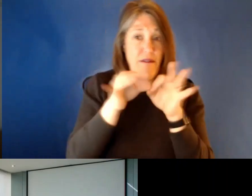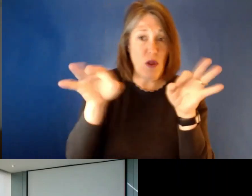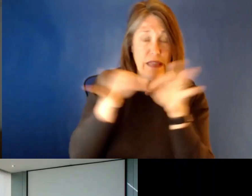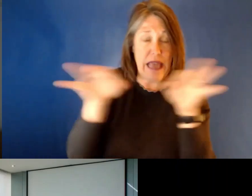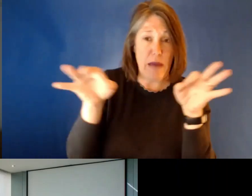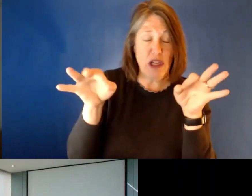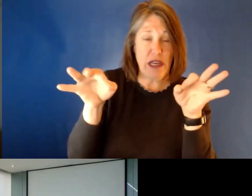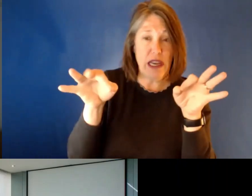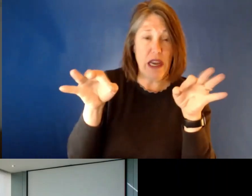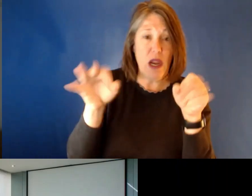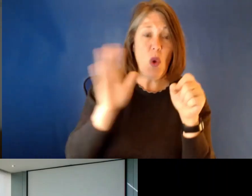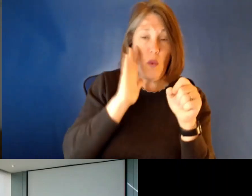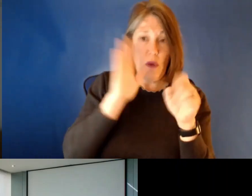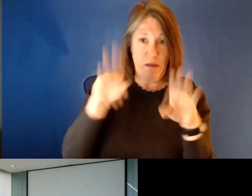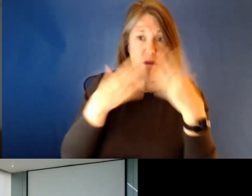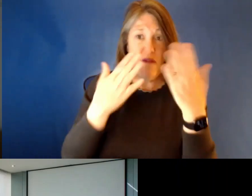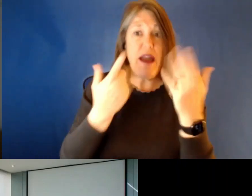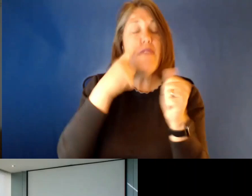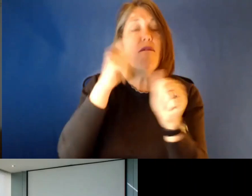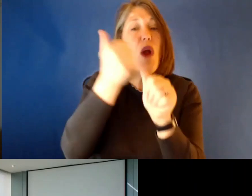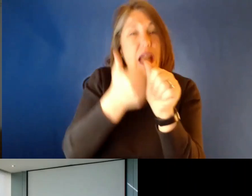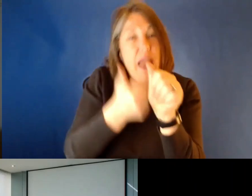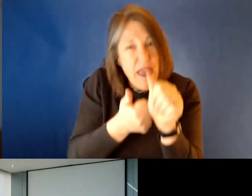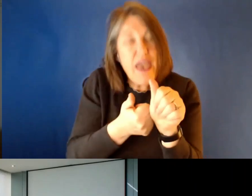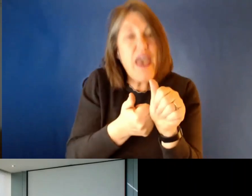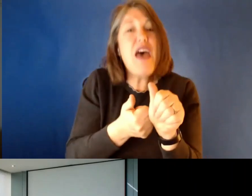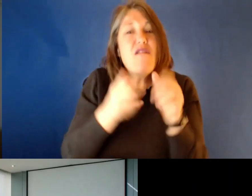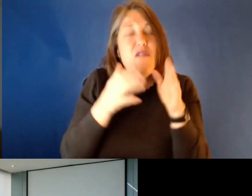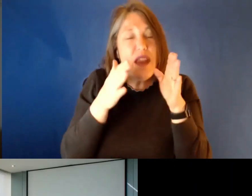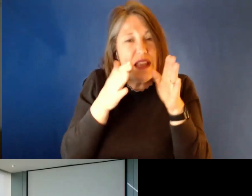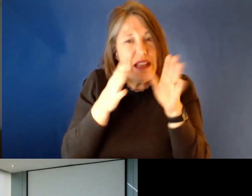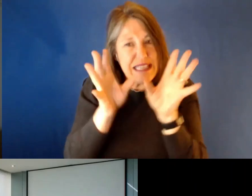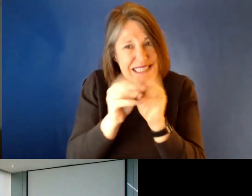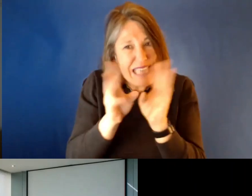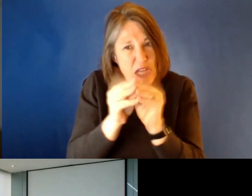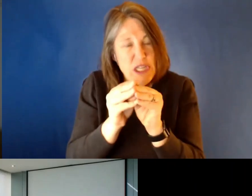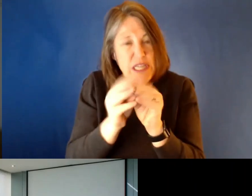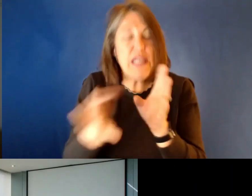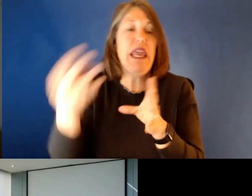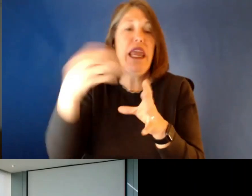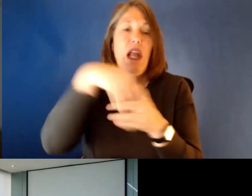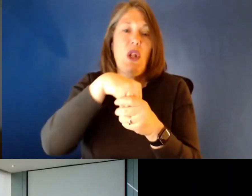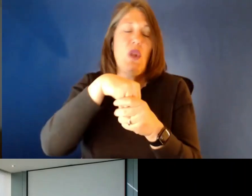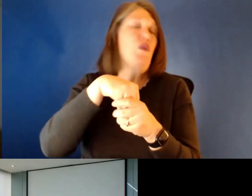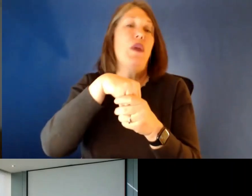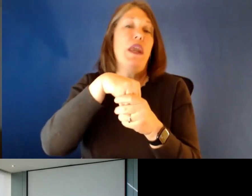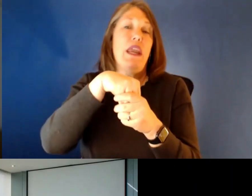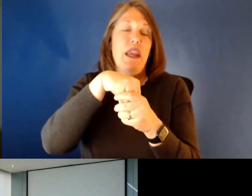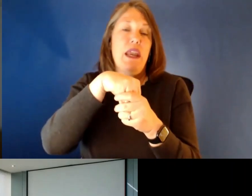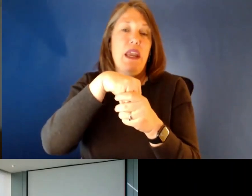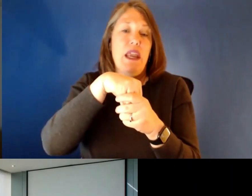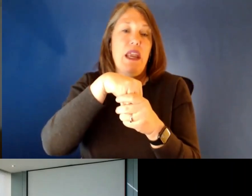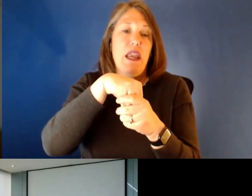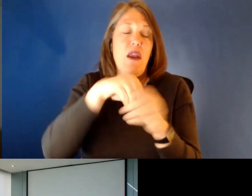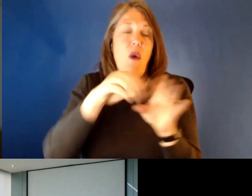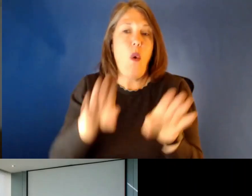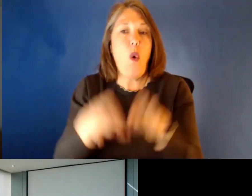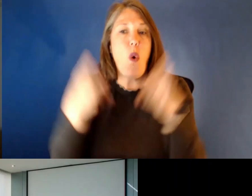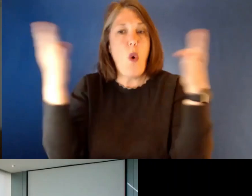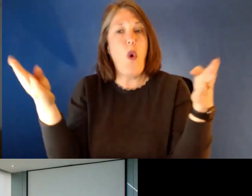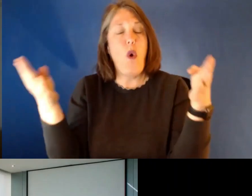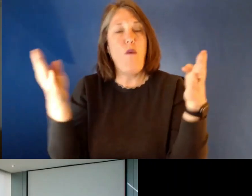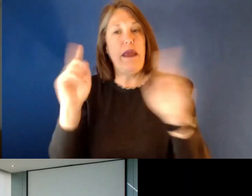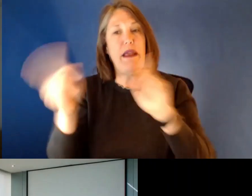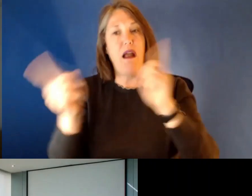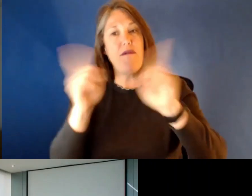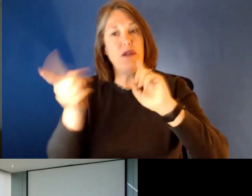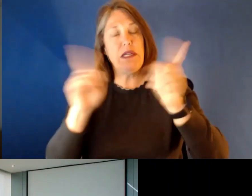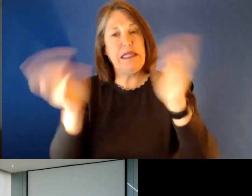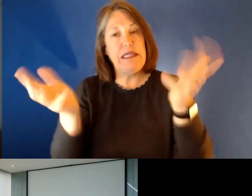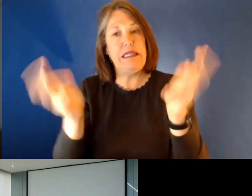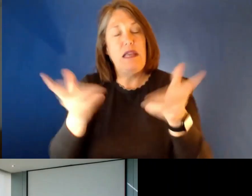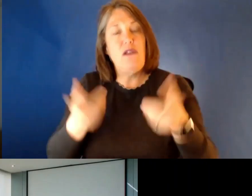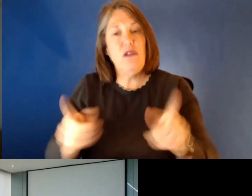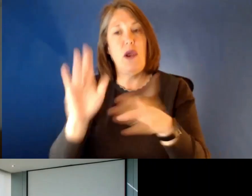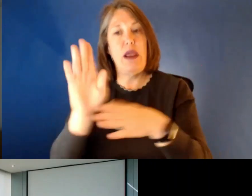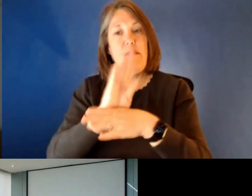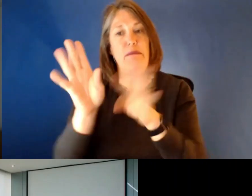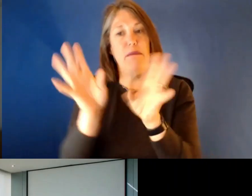06:19:58 provided for at every communication, at business meetings and receptions.